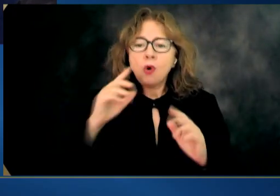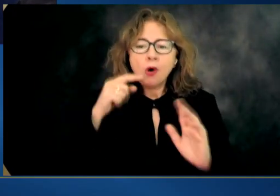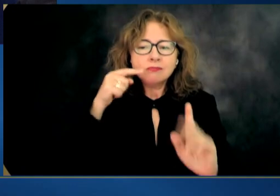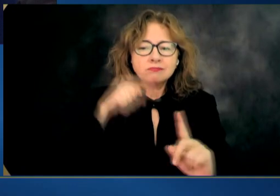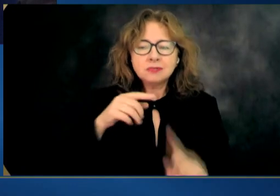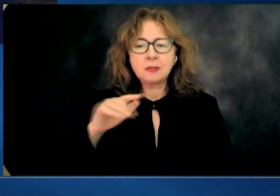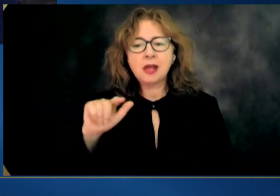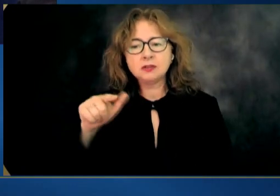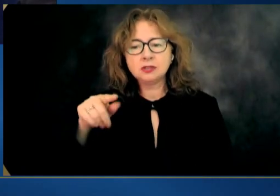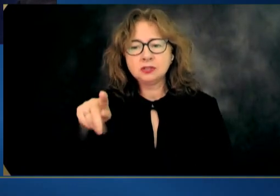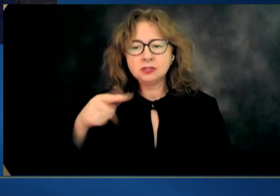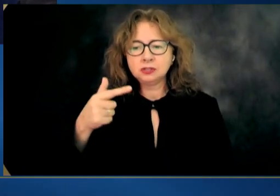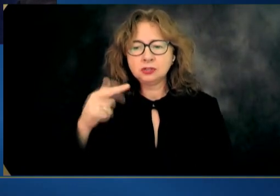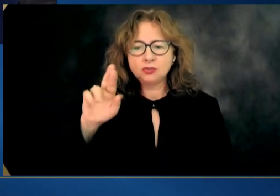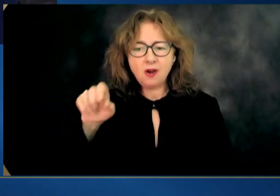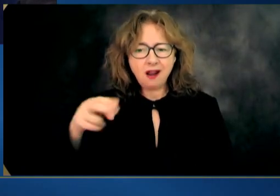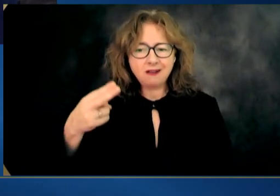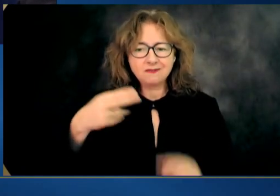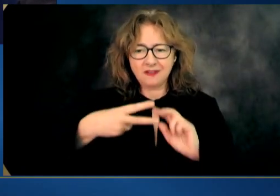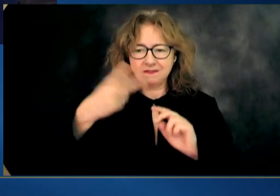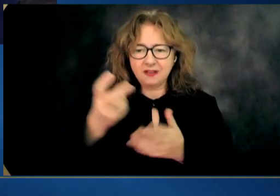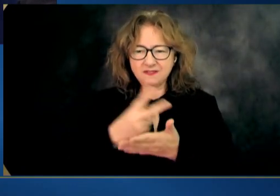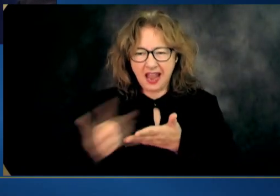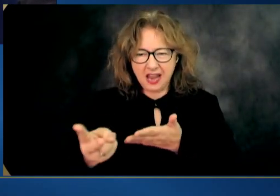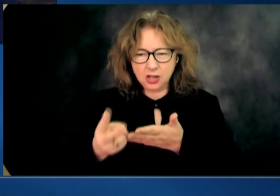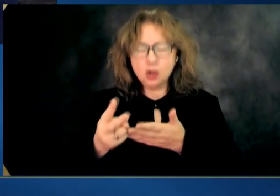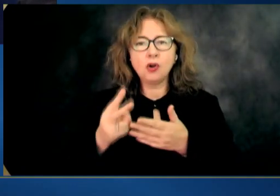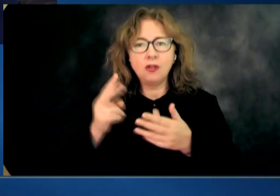cell transplant -- for them to go through that whole process, that whole ordeal,